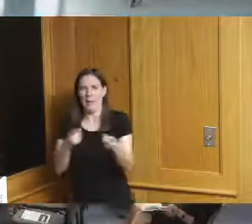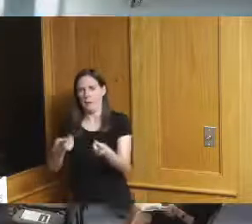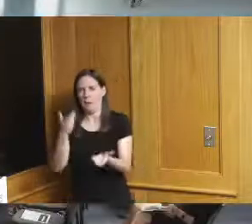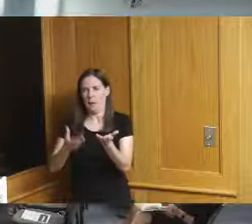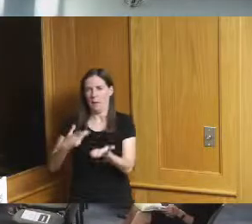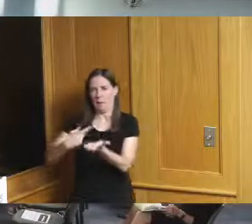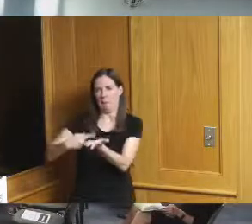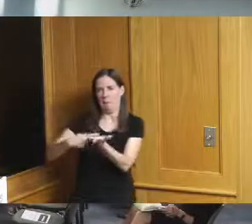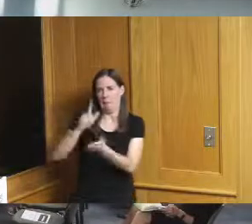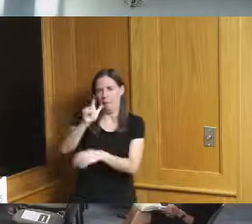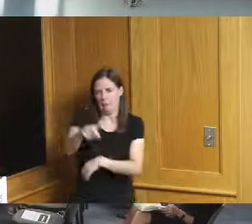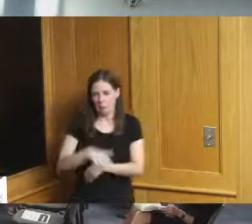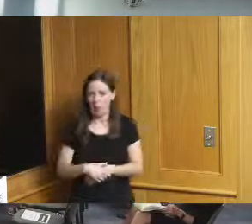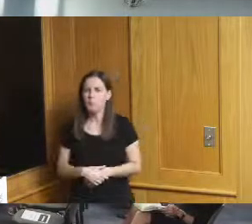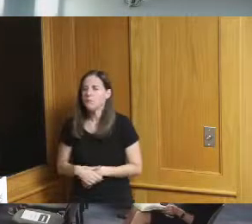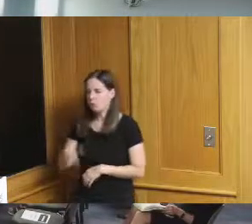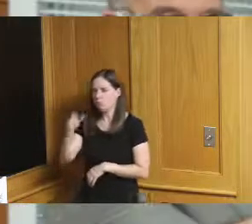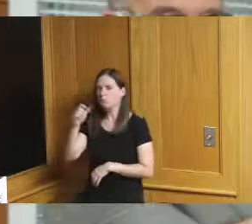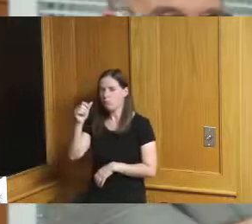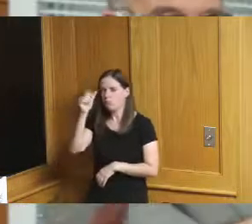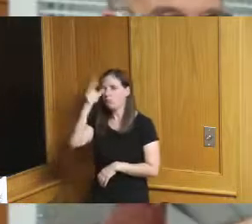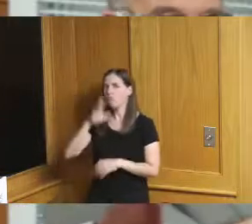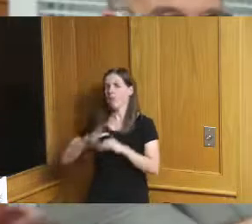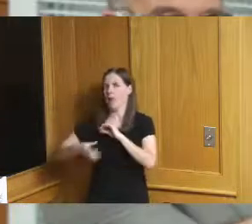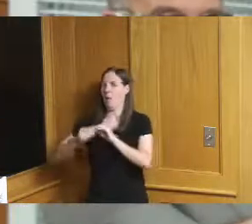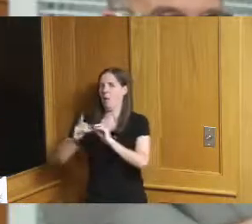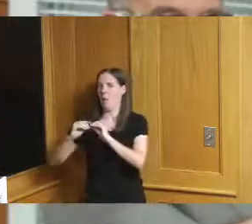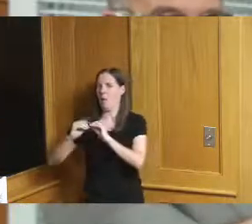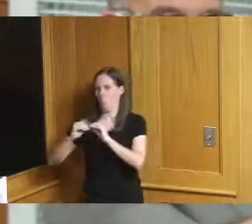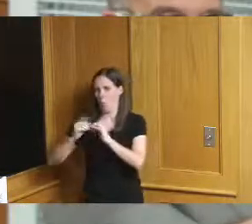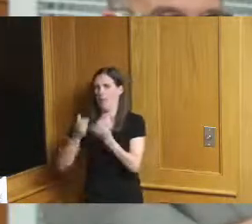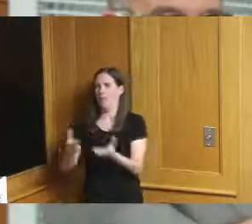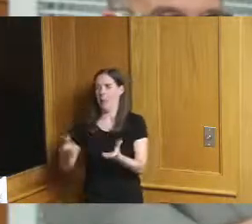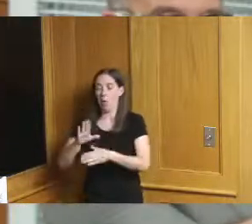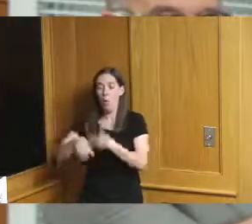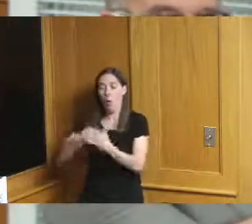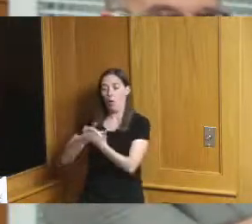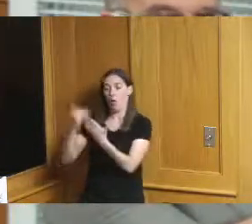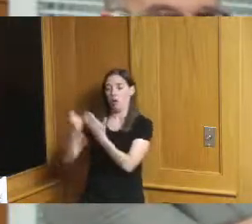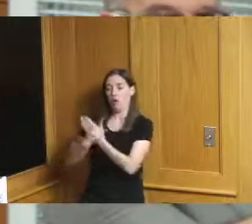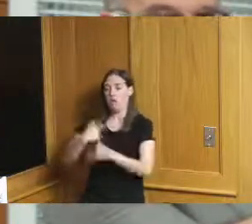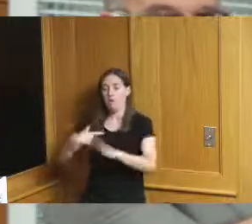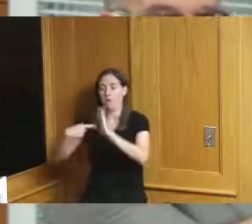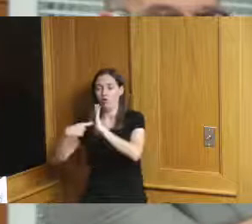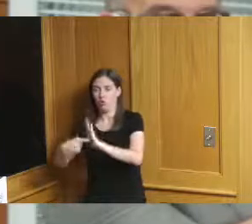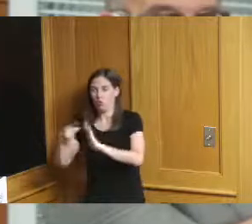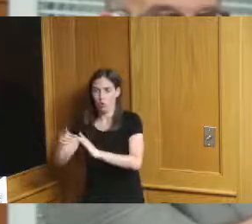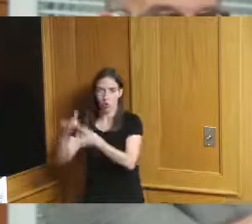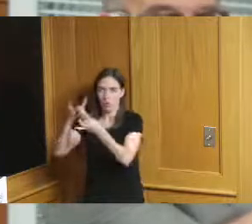to your good point all the projects i showed you are completely internet based all you need is a